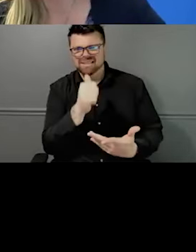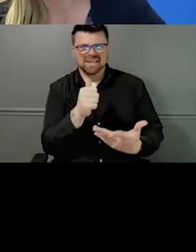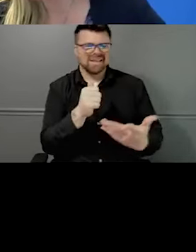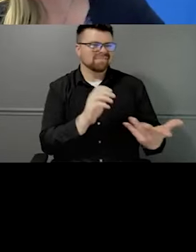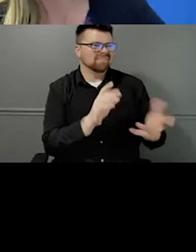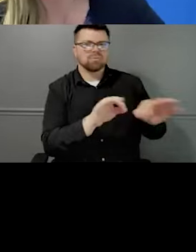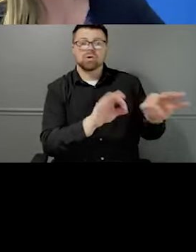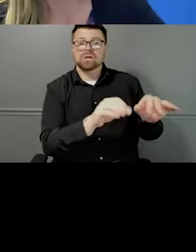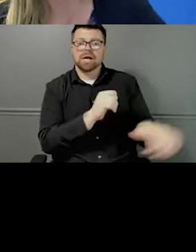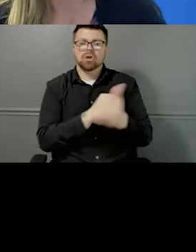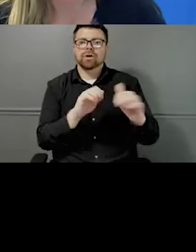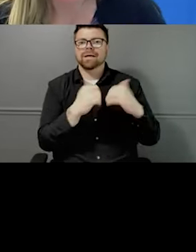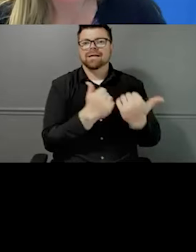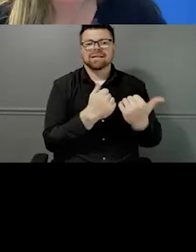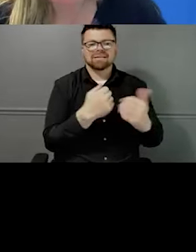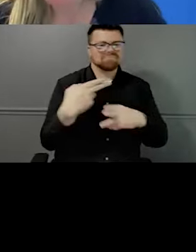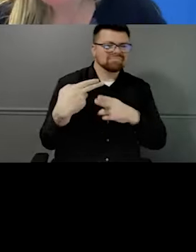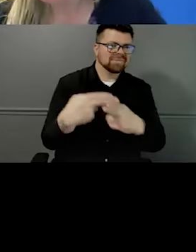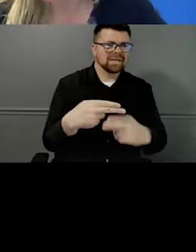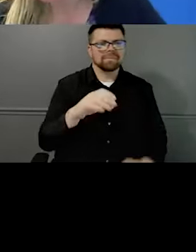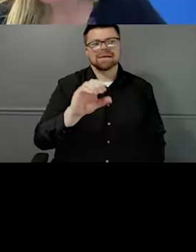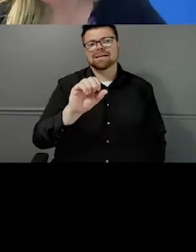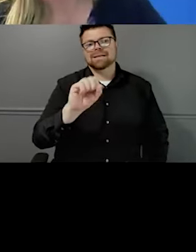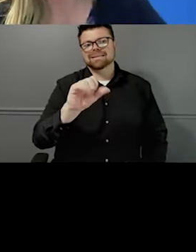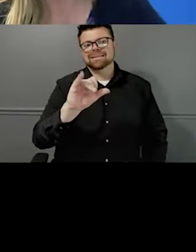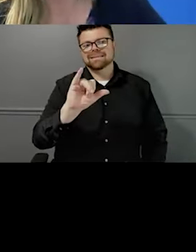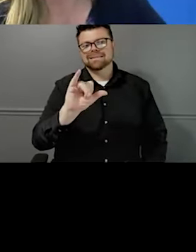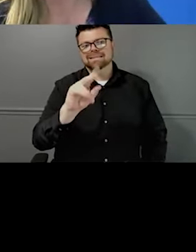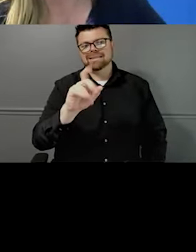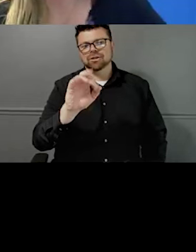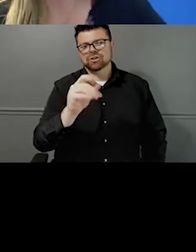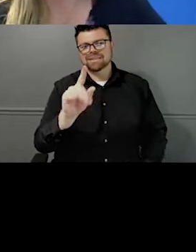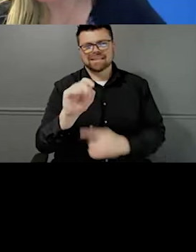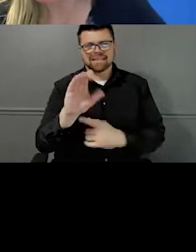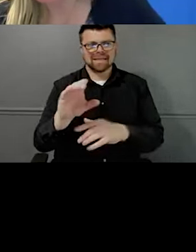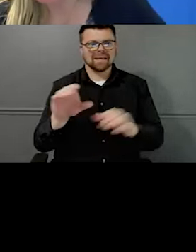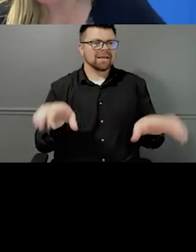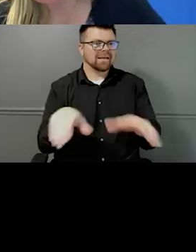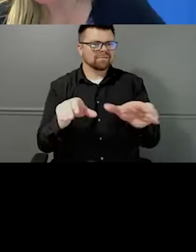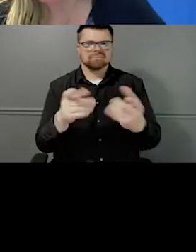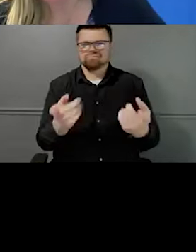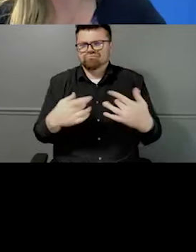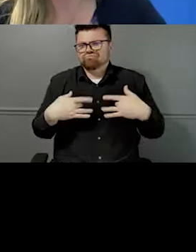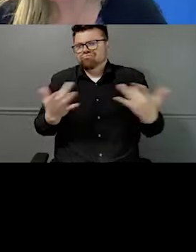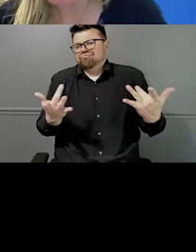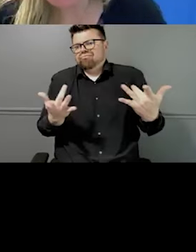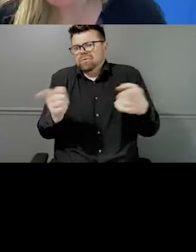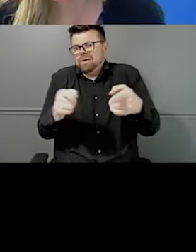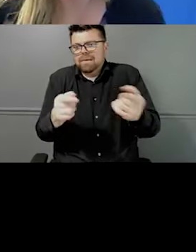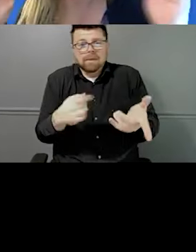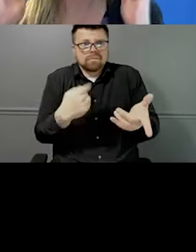and it's called synergistic activities. What have we done with synergistic activities? Have we eliminated it?